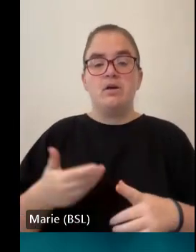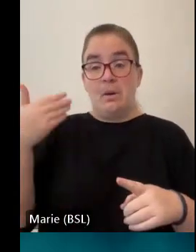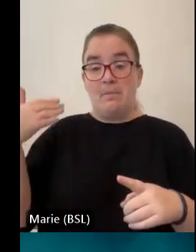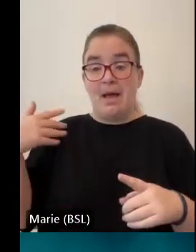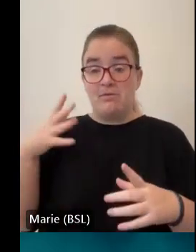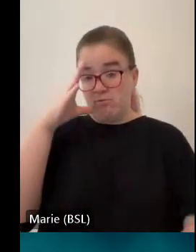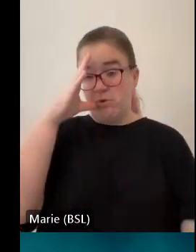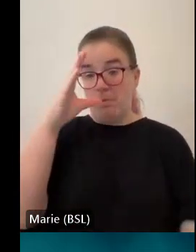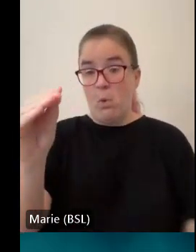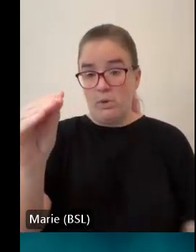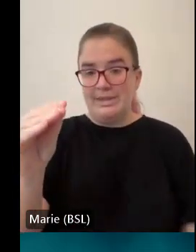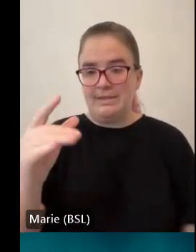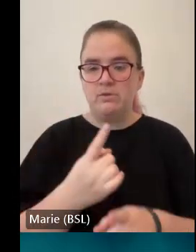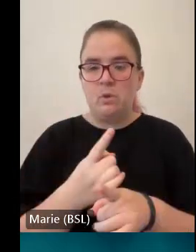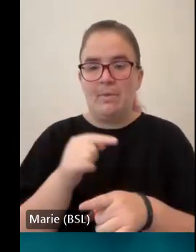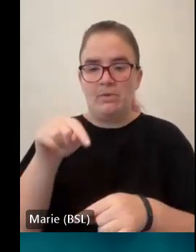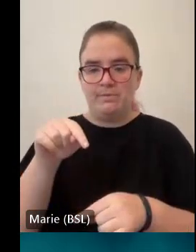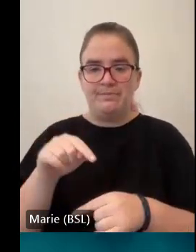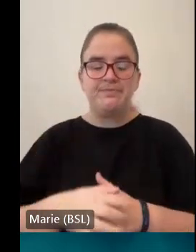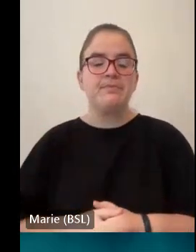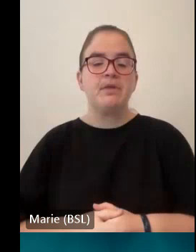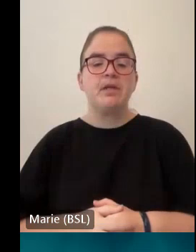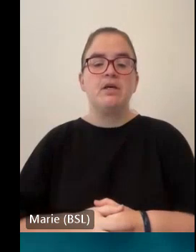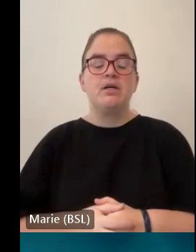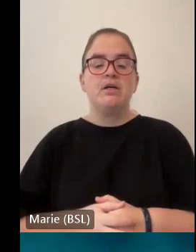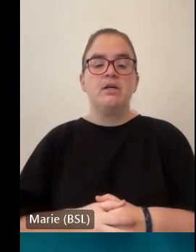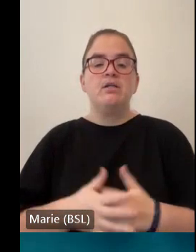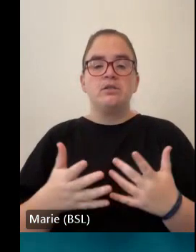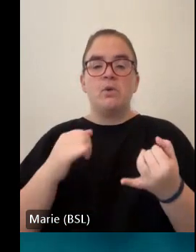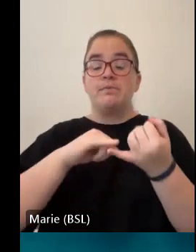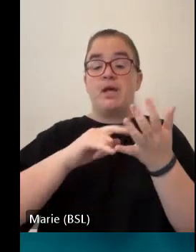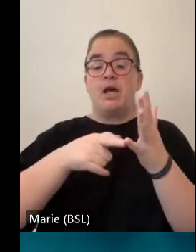so, so but in Sussex and Surrey we we took quite a bold move